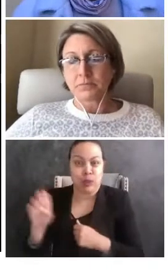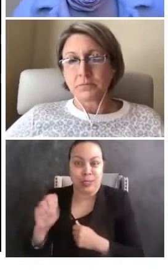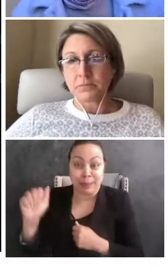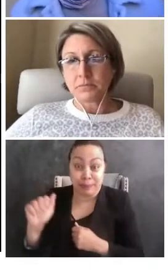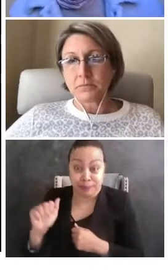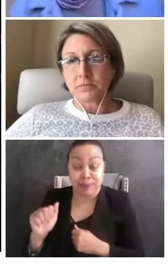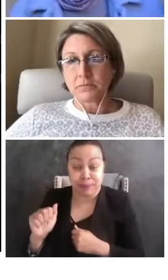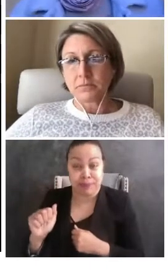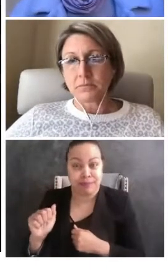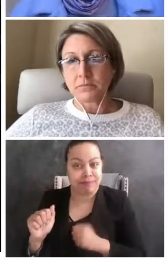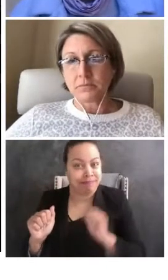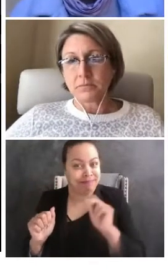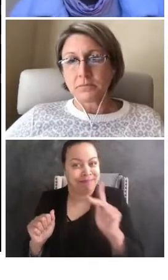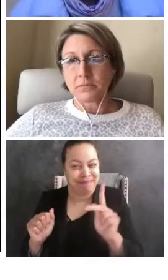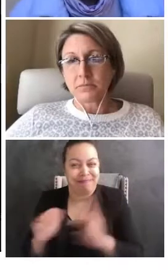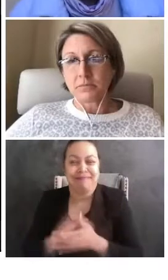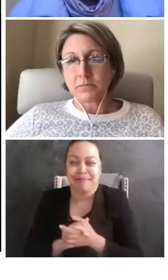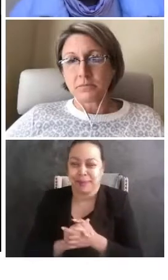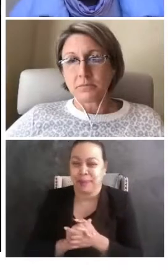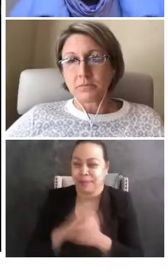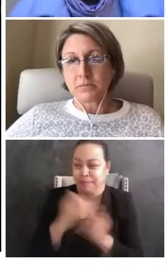Jeffrey: Got it.